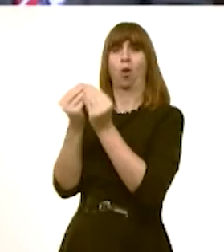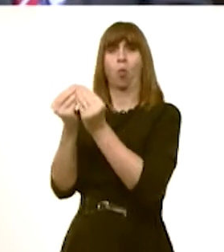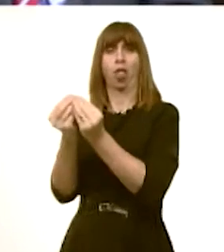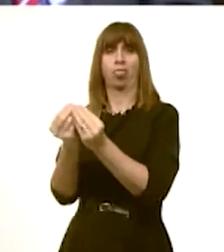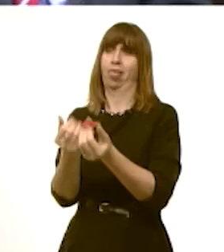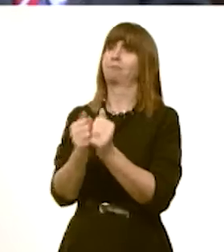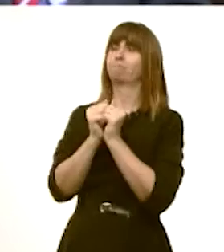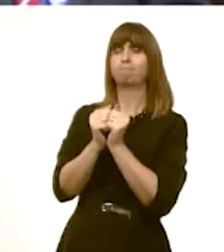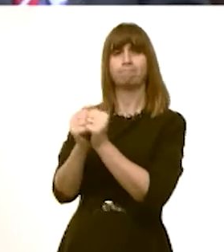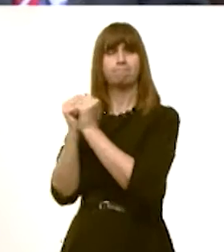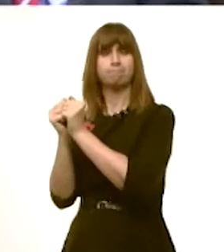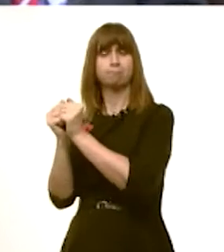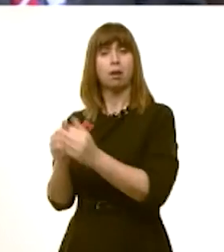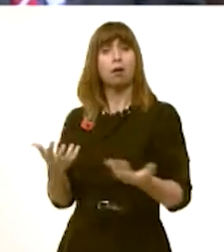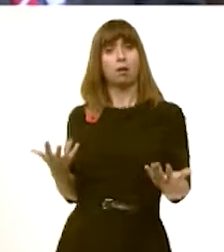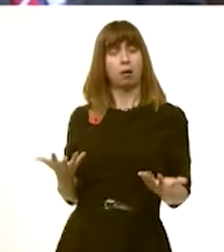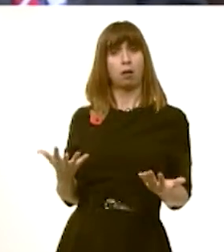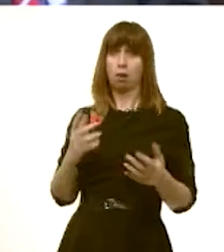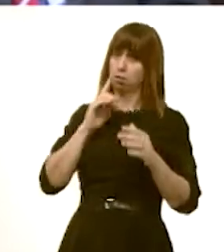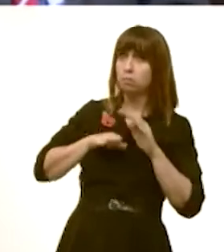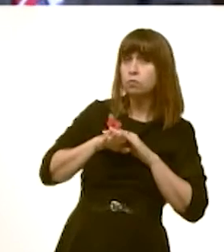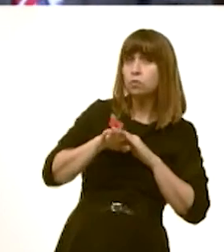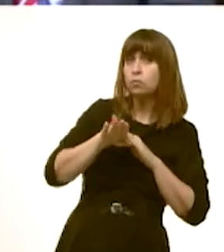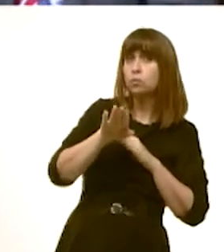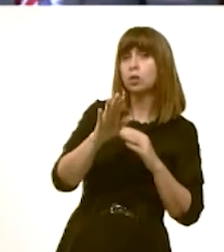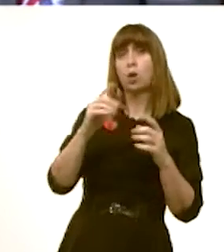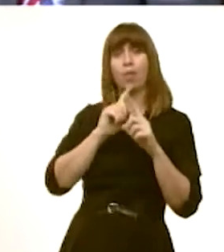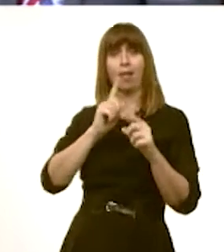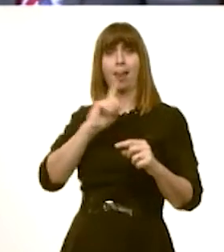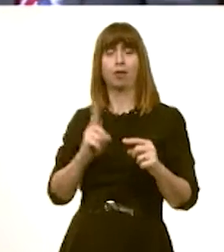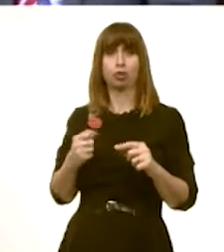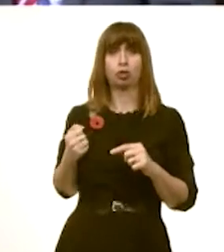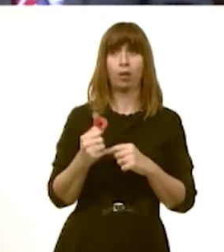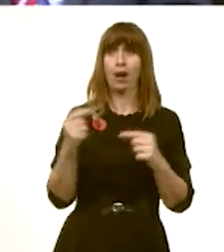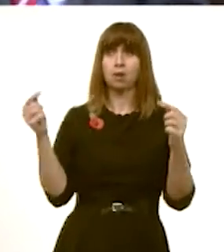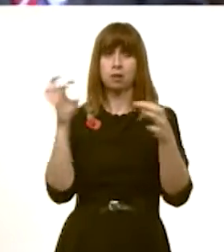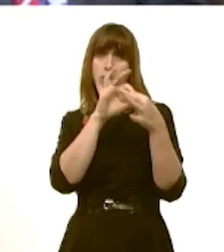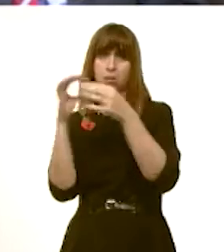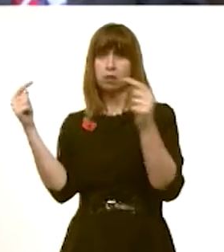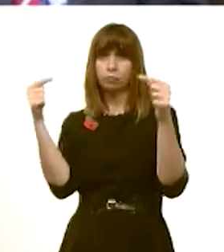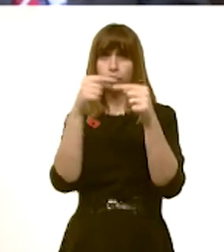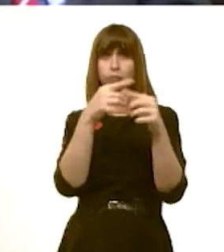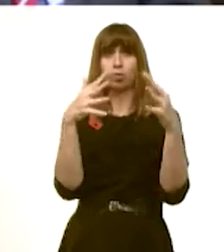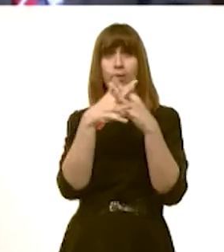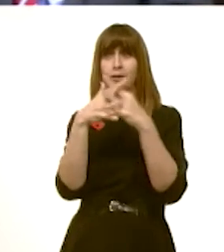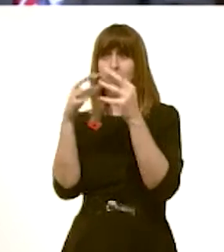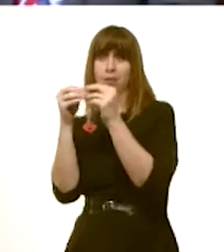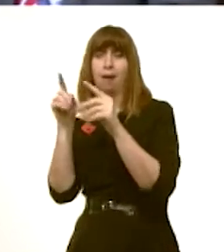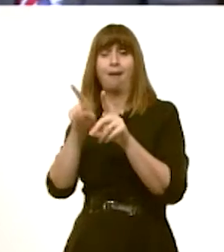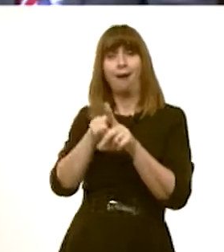It would be useful, certainly, to see further commitment with regard to electrification for Wrexham-Bidston, the borderlands line, and also of course the north Wales main line,